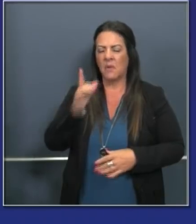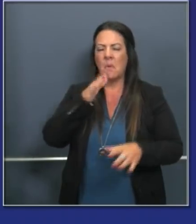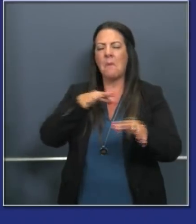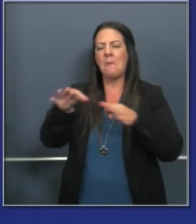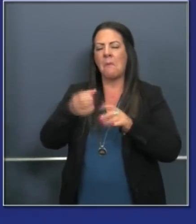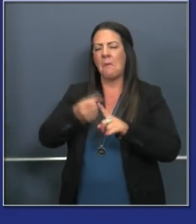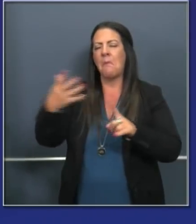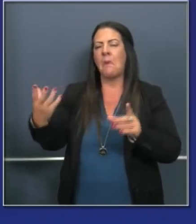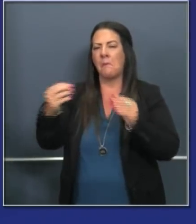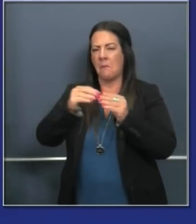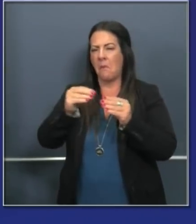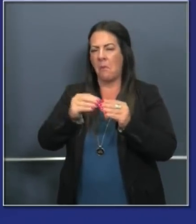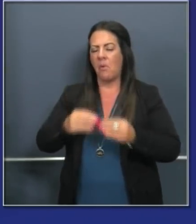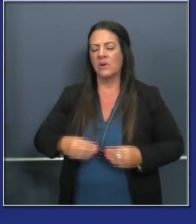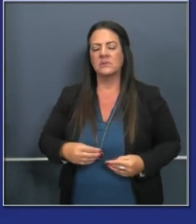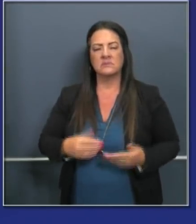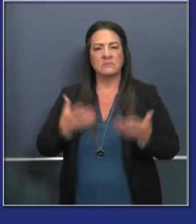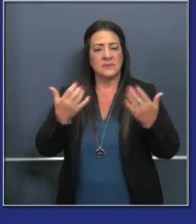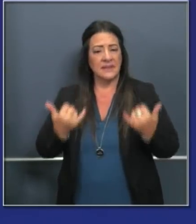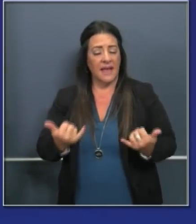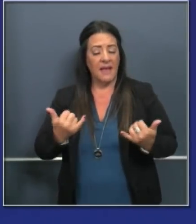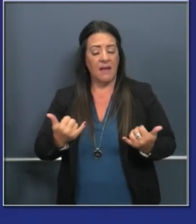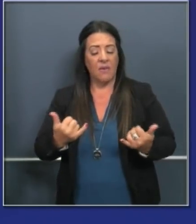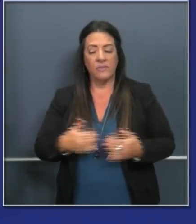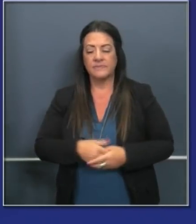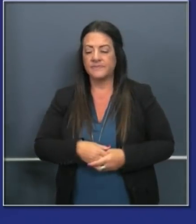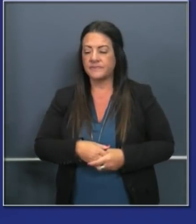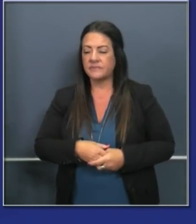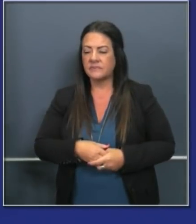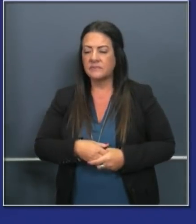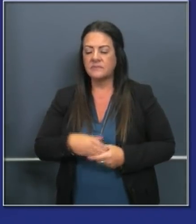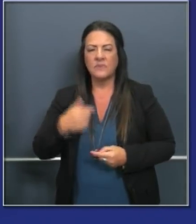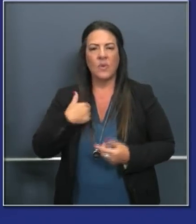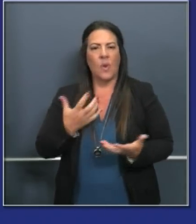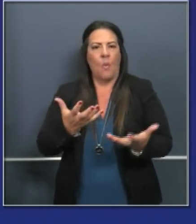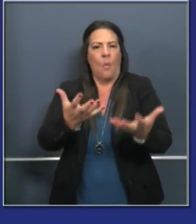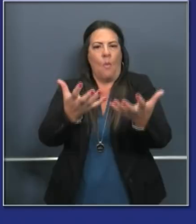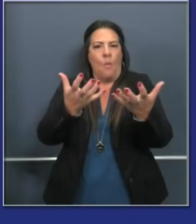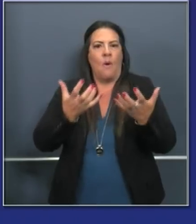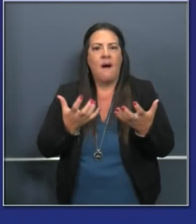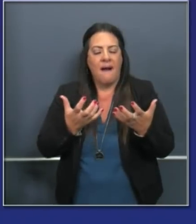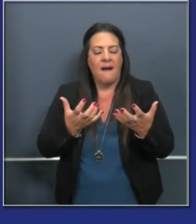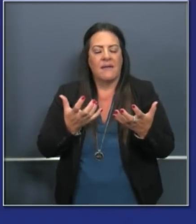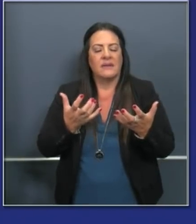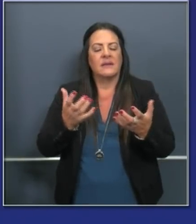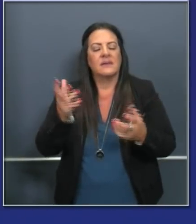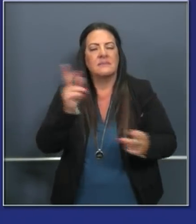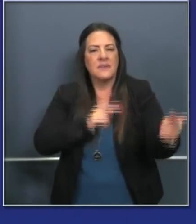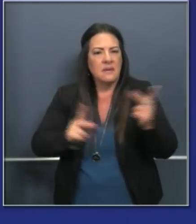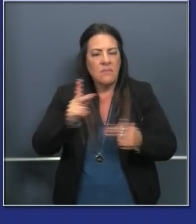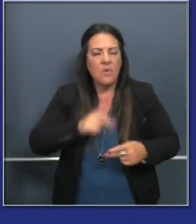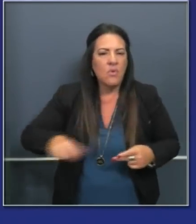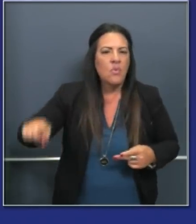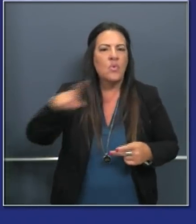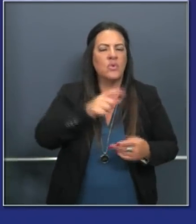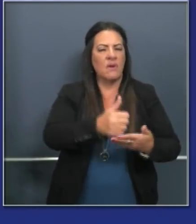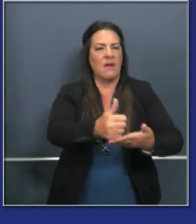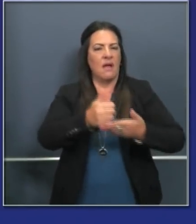MODELING DOCTOR GALLEYS GOING TO COME UP HERE IN A MOMENT TO DO JUST THAT. BUT WE WANT TO